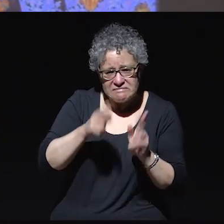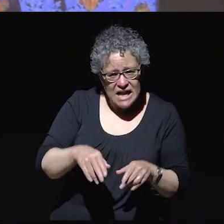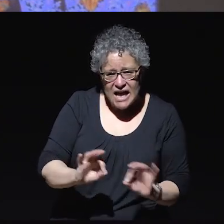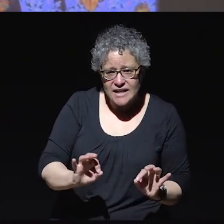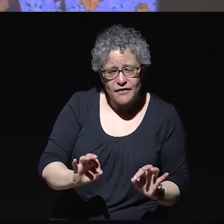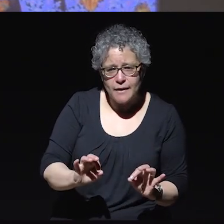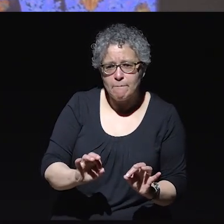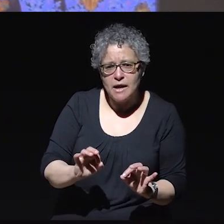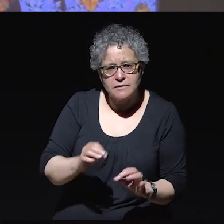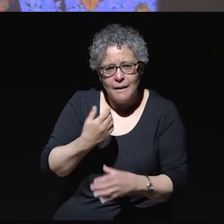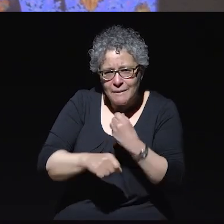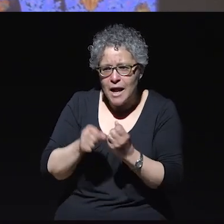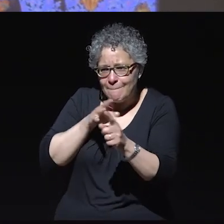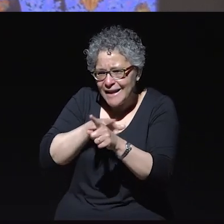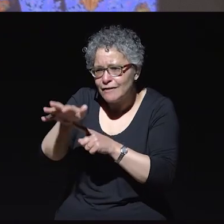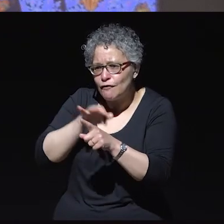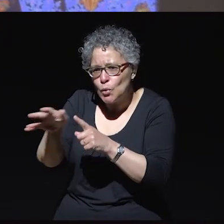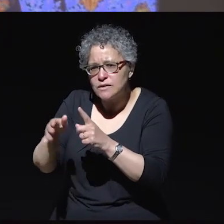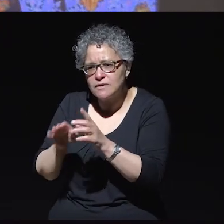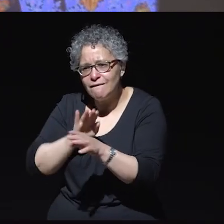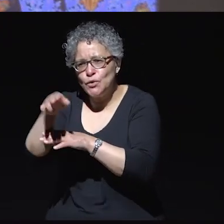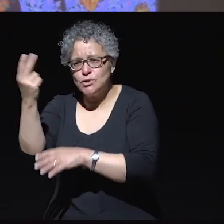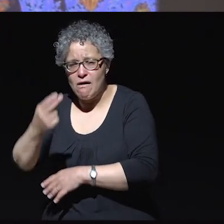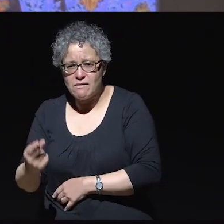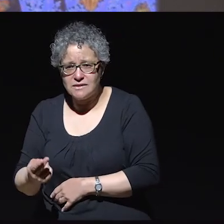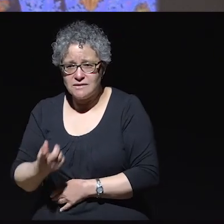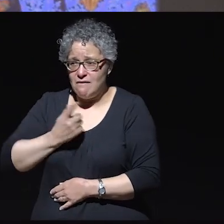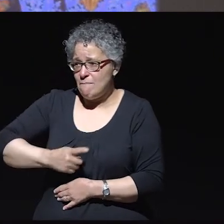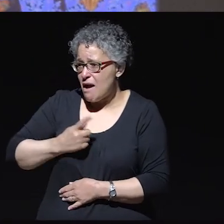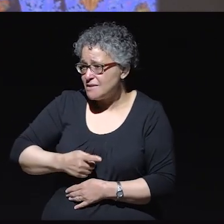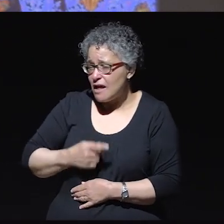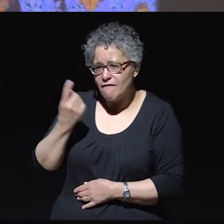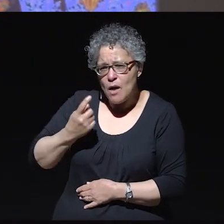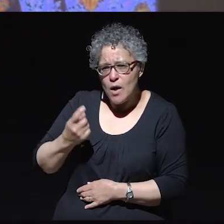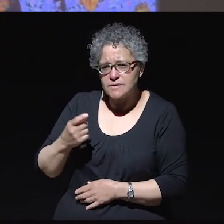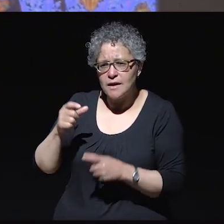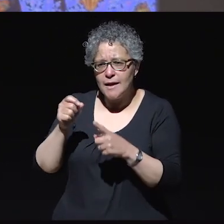for artists and for everyone else. I personally wonder if Peter Blake wasn't making a bit of a joke